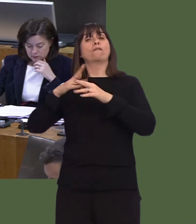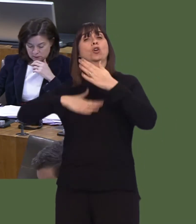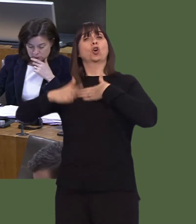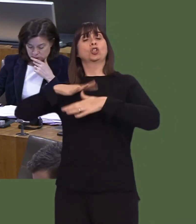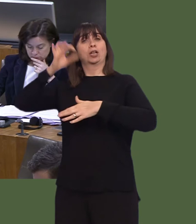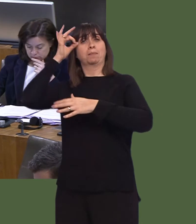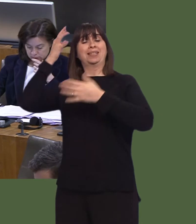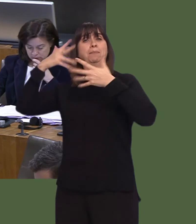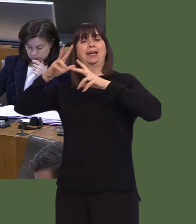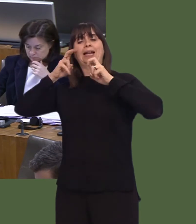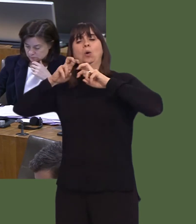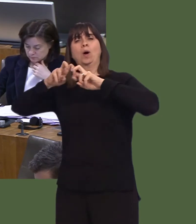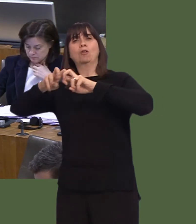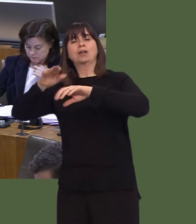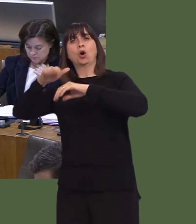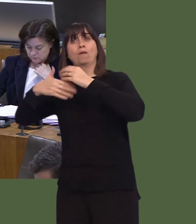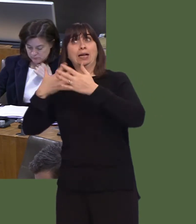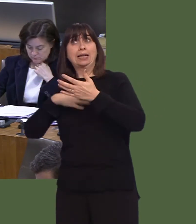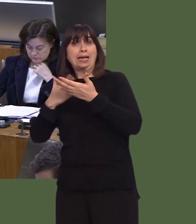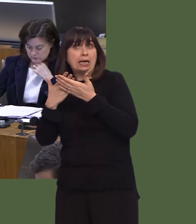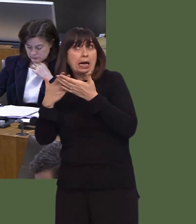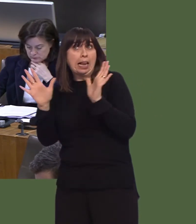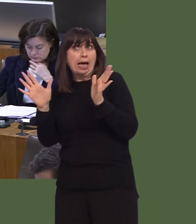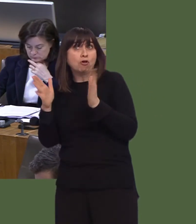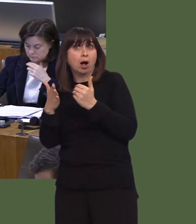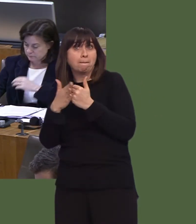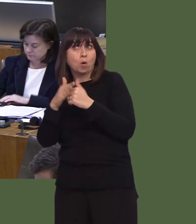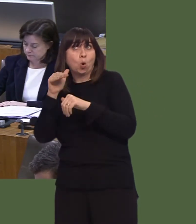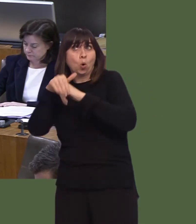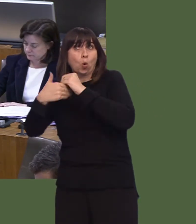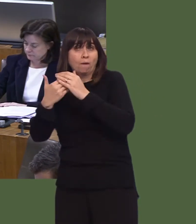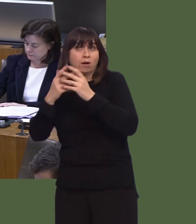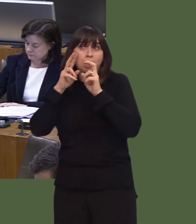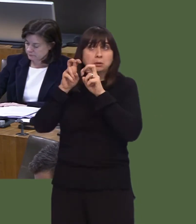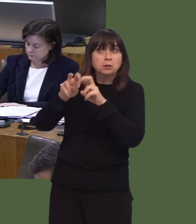to consider whether the arrangements for transparency around lobbying were fit for purpose and appropriate to the Assembly.